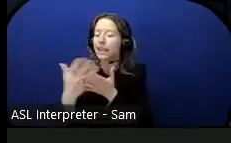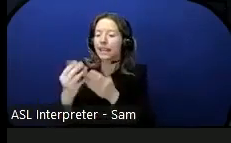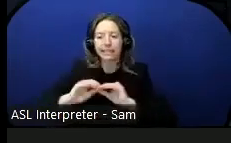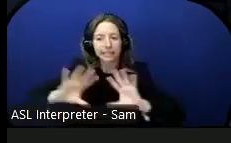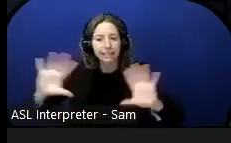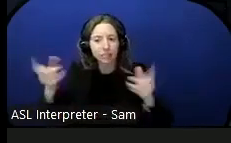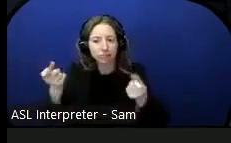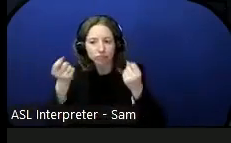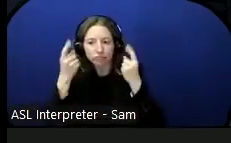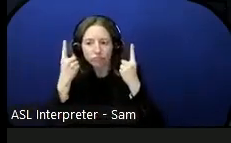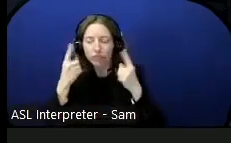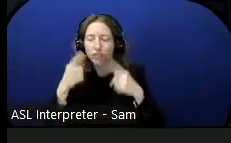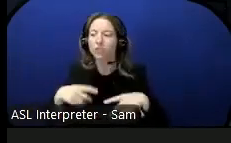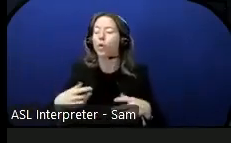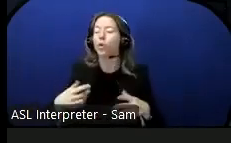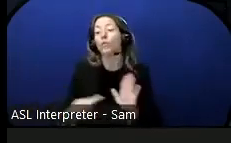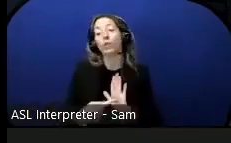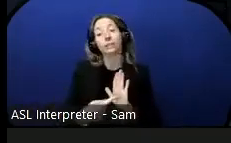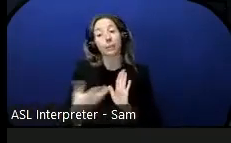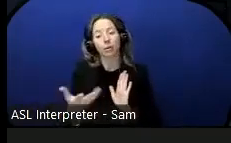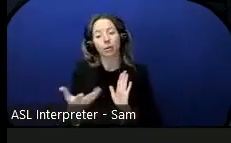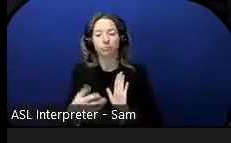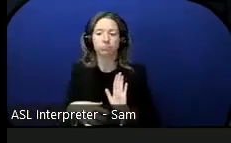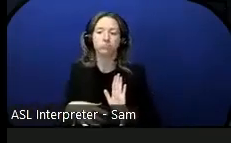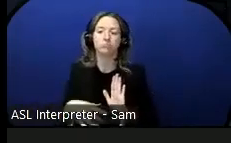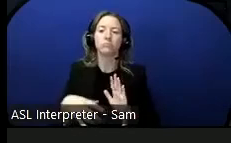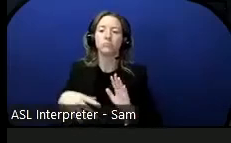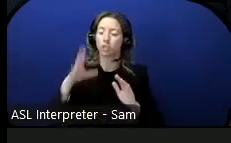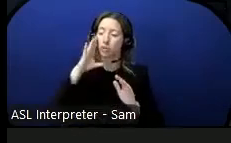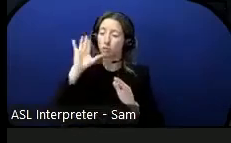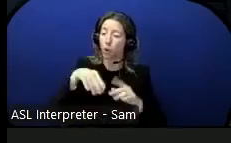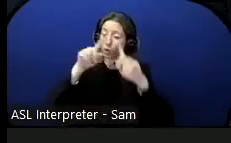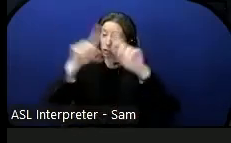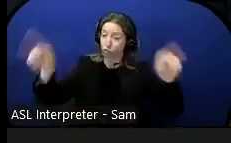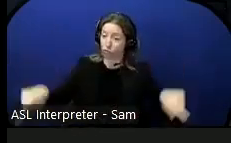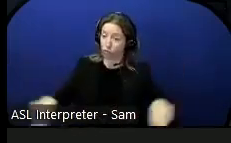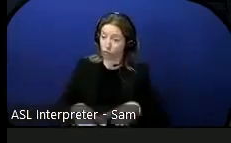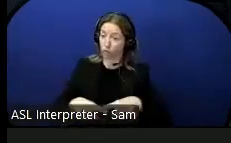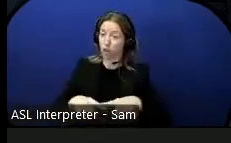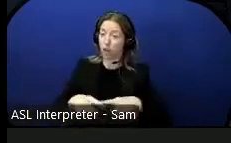where someone using a screen reader might want to understand what kind of information is on the page